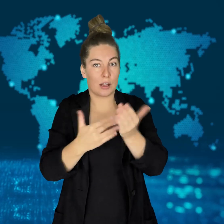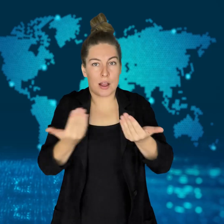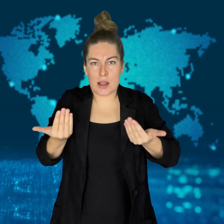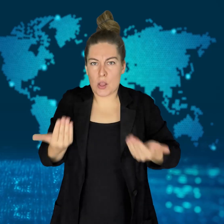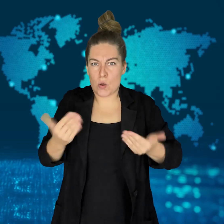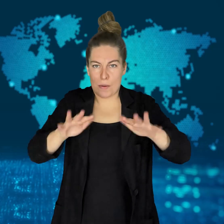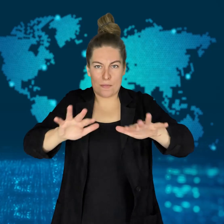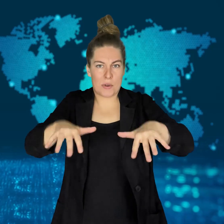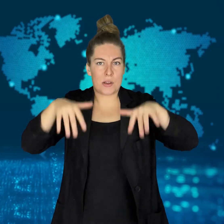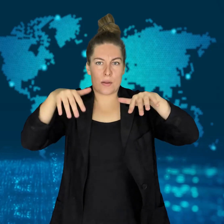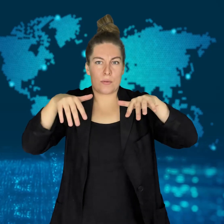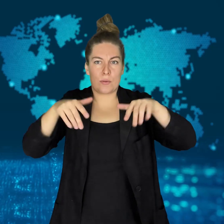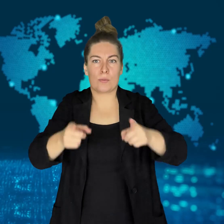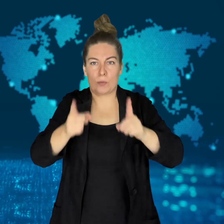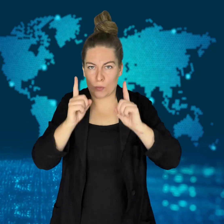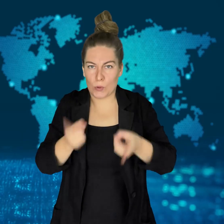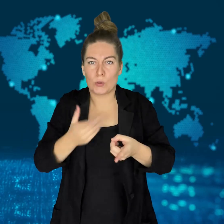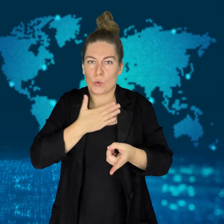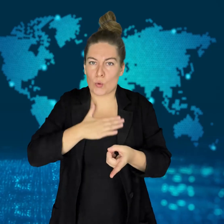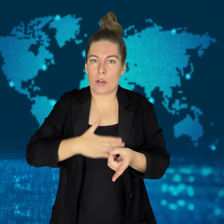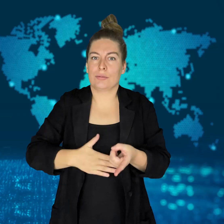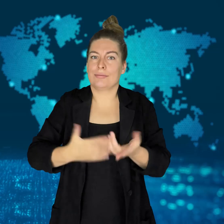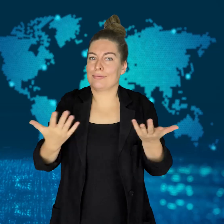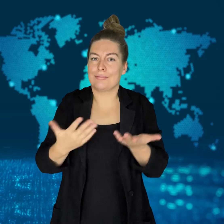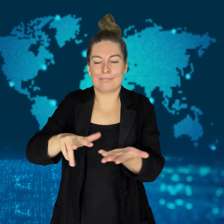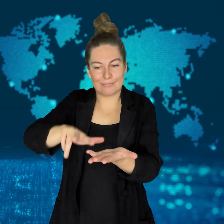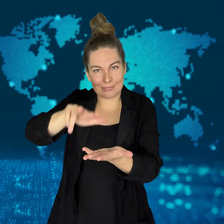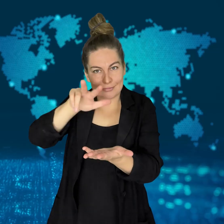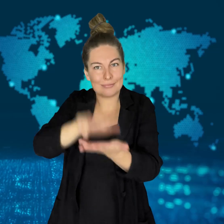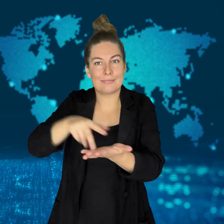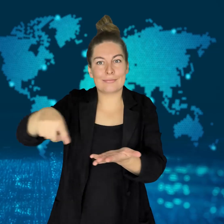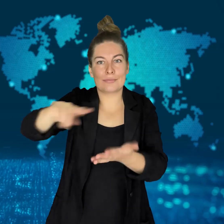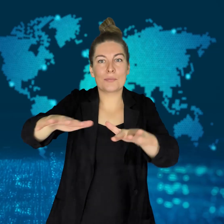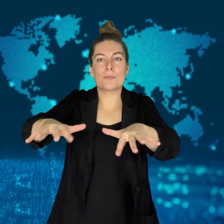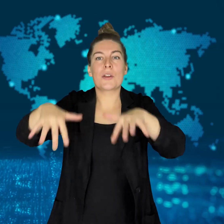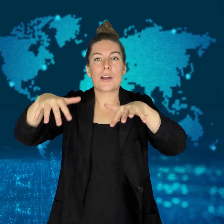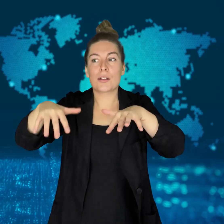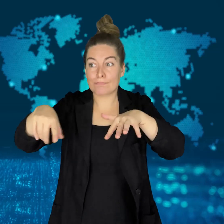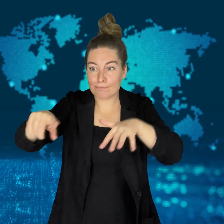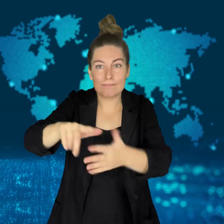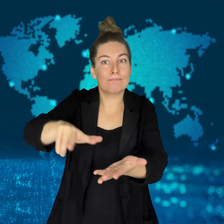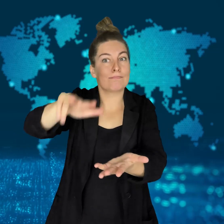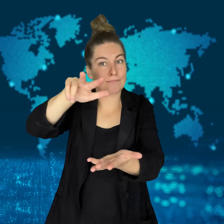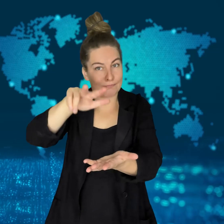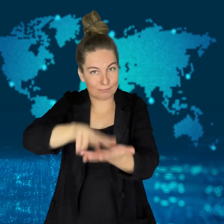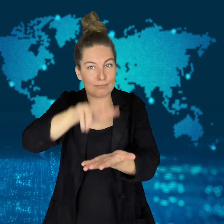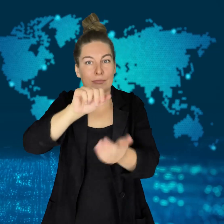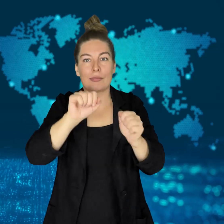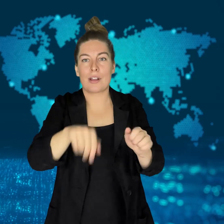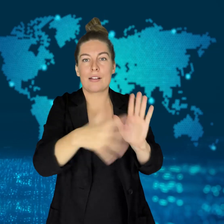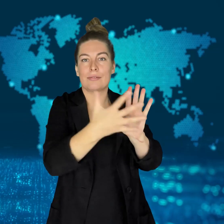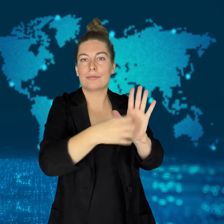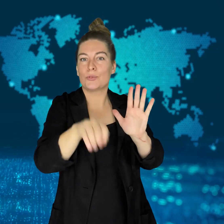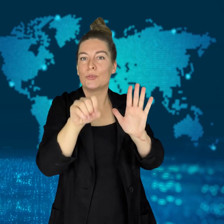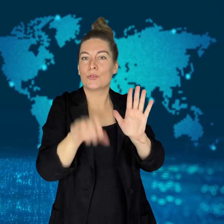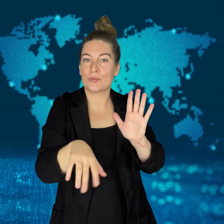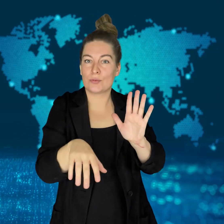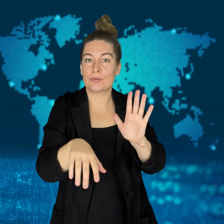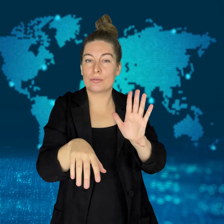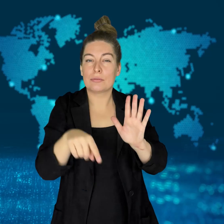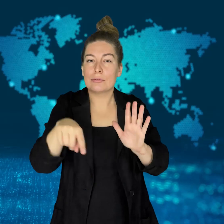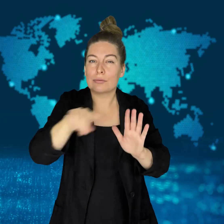New Zealand's Parliament now has to approve repealing the law.